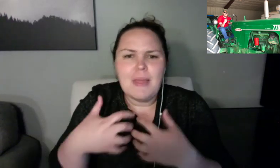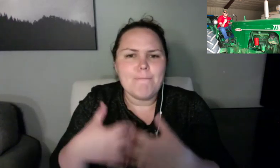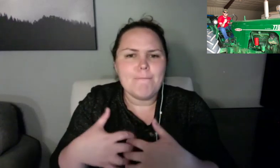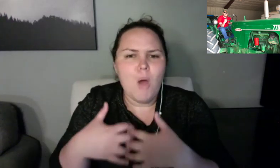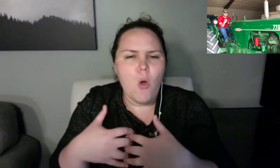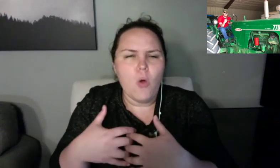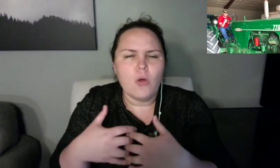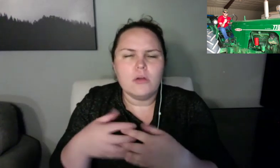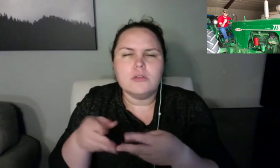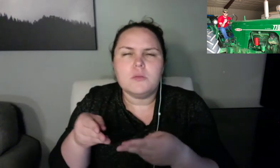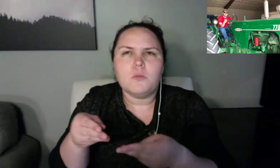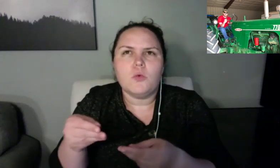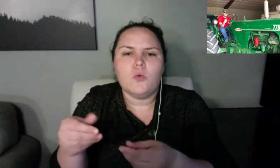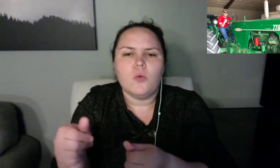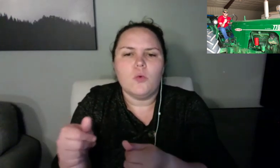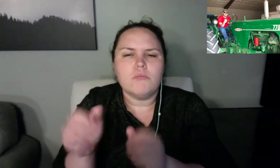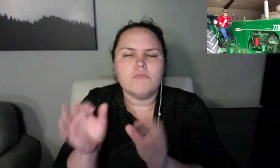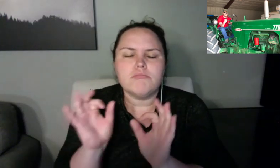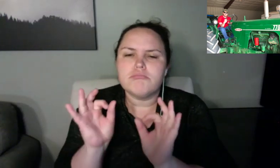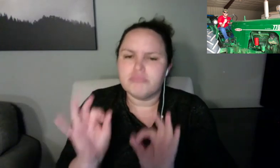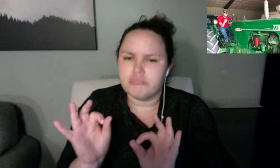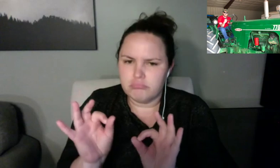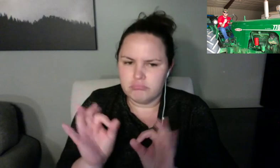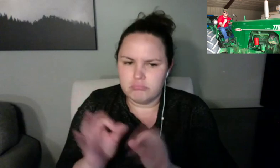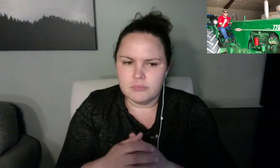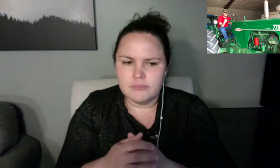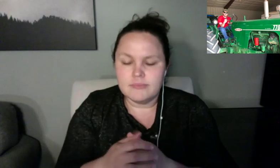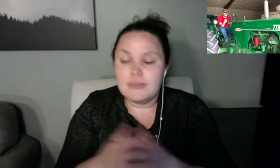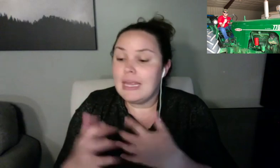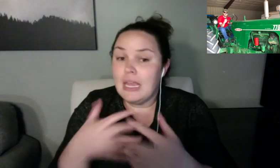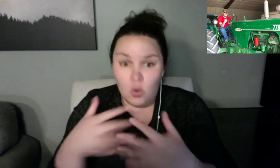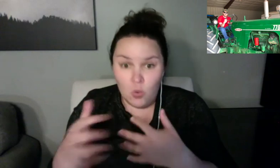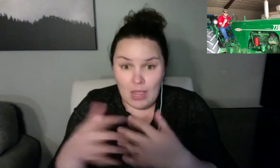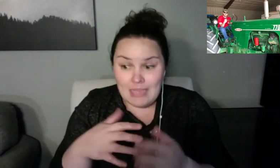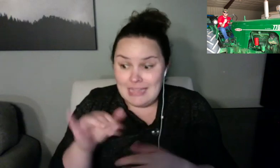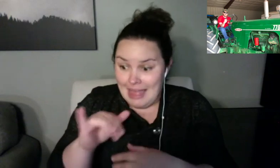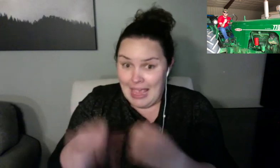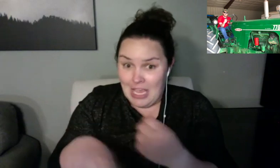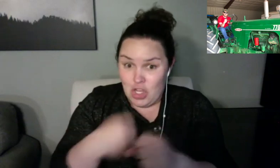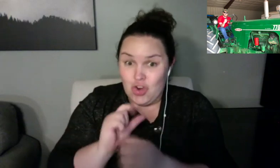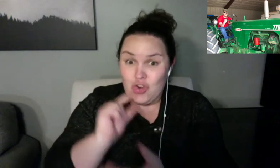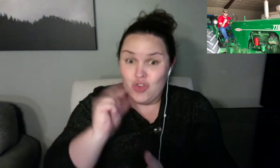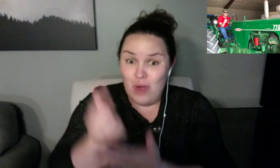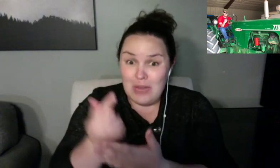Well, long story short, for my graduation that year grandpa said,